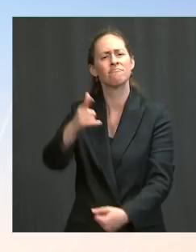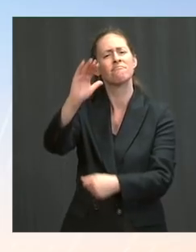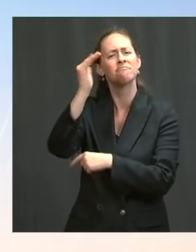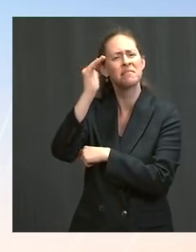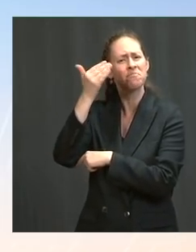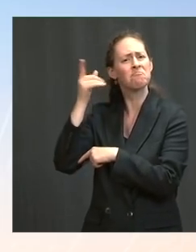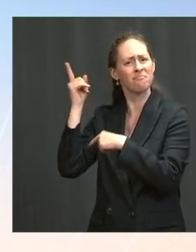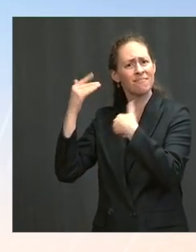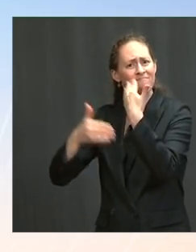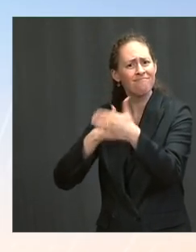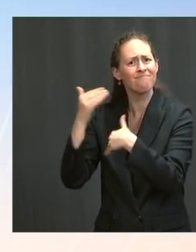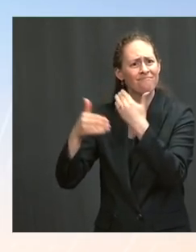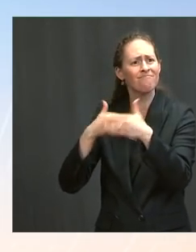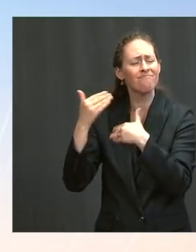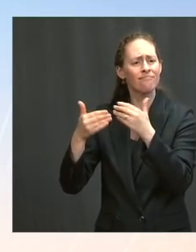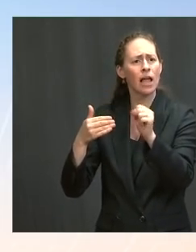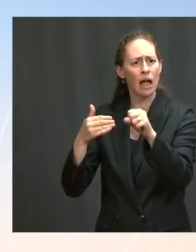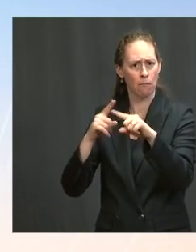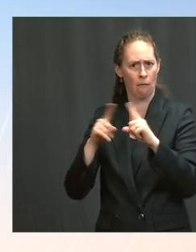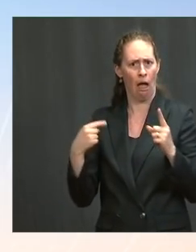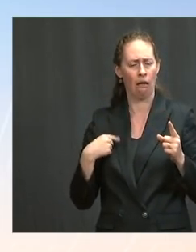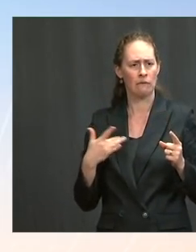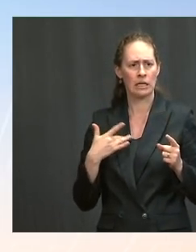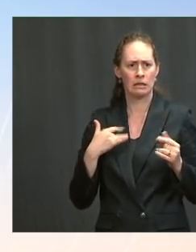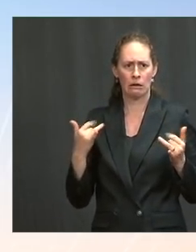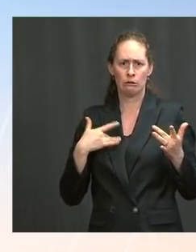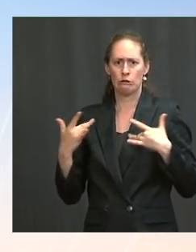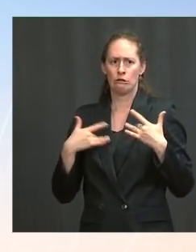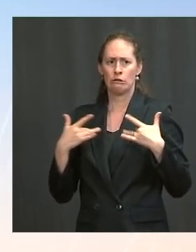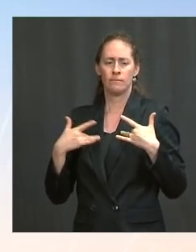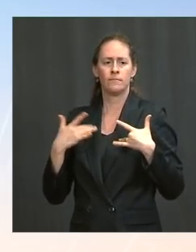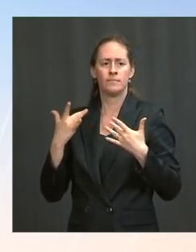in too much with some of the members -- some of the Republican members on the Hill --